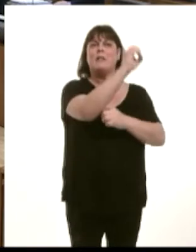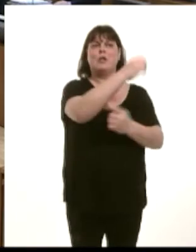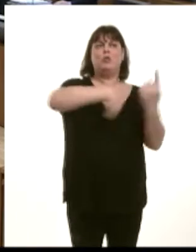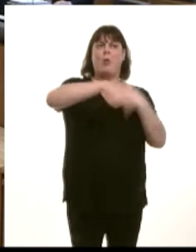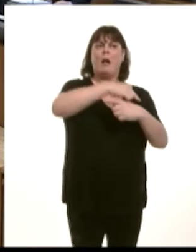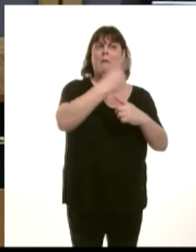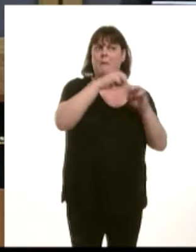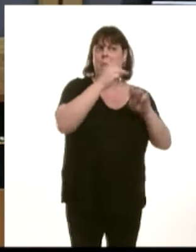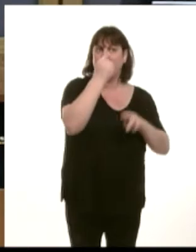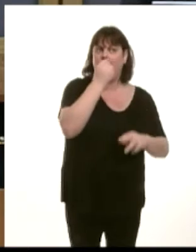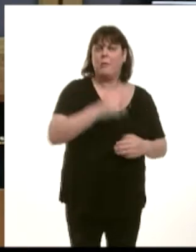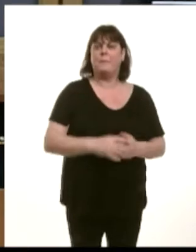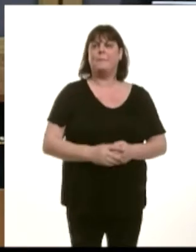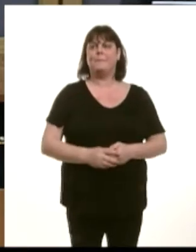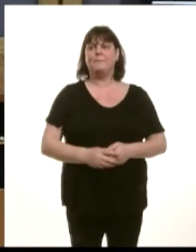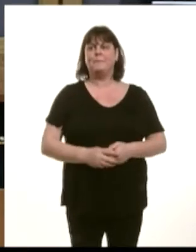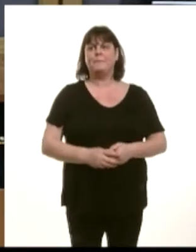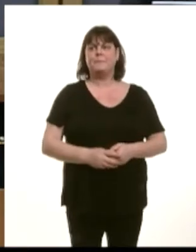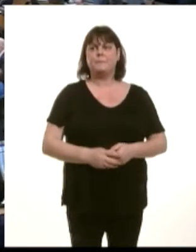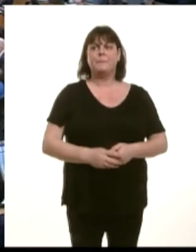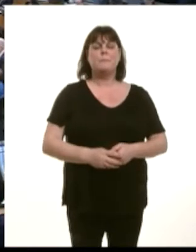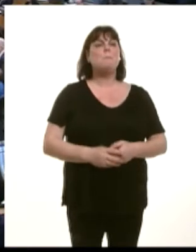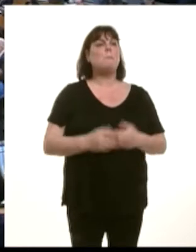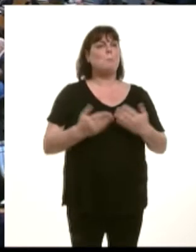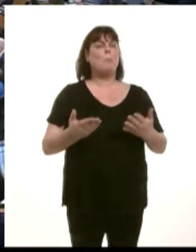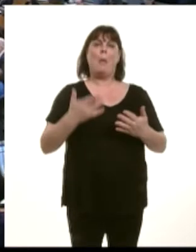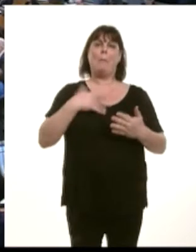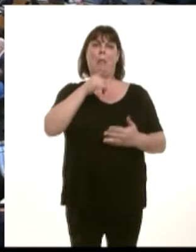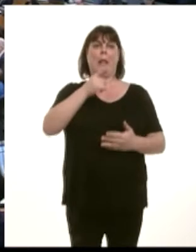Antoinette Sandbach: Well, Minister, I’ve been fortunate enough to take my own car around